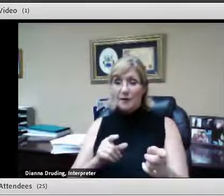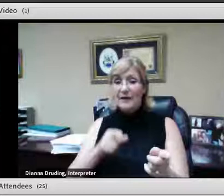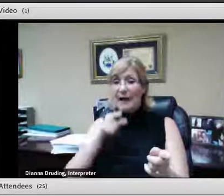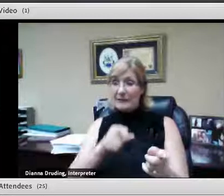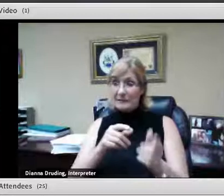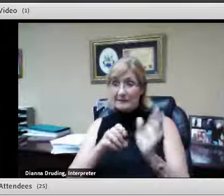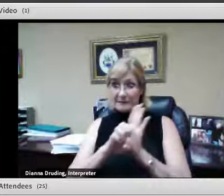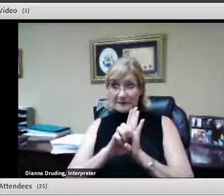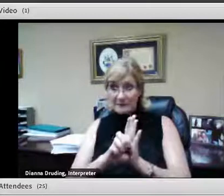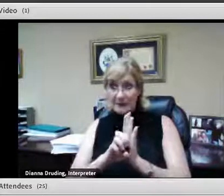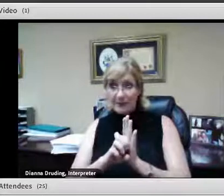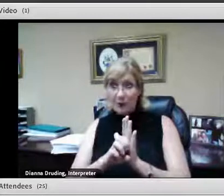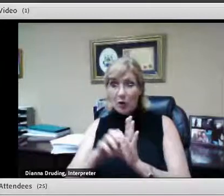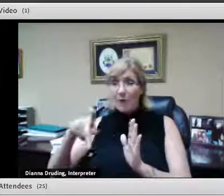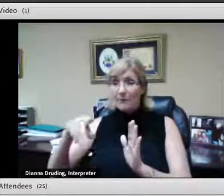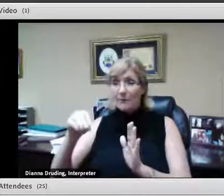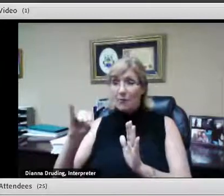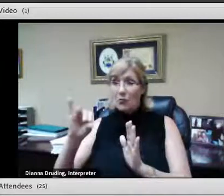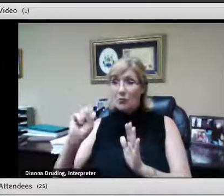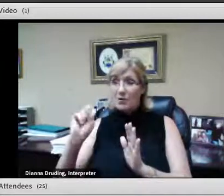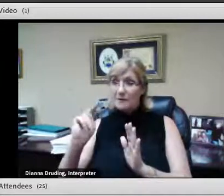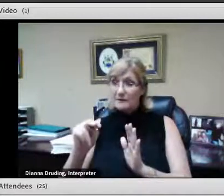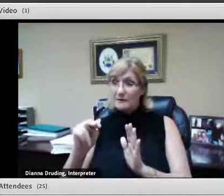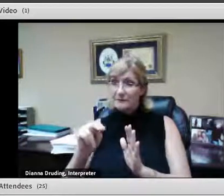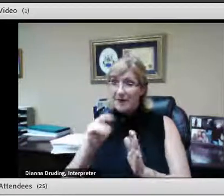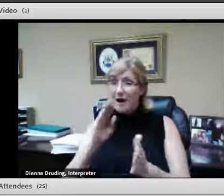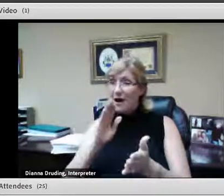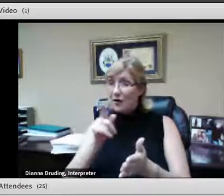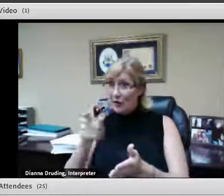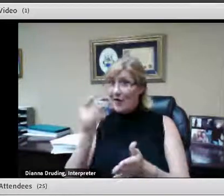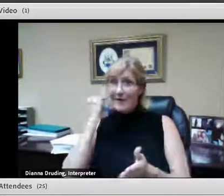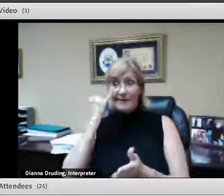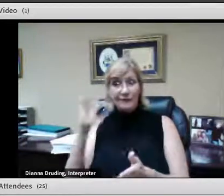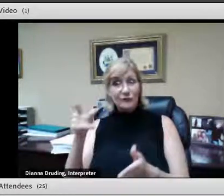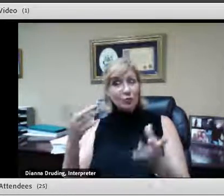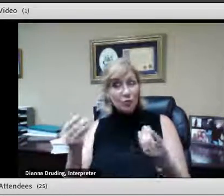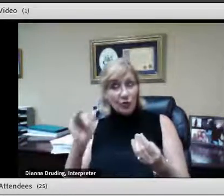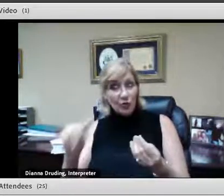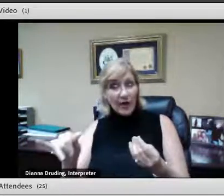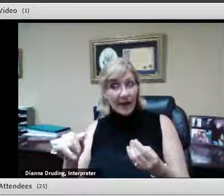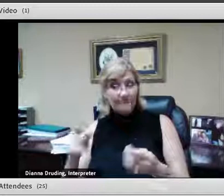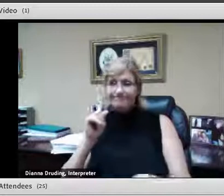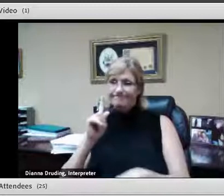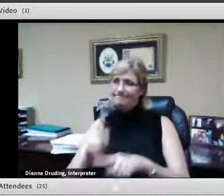and if you clap that, they cannot clap it back, but everything else, they have to clap back.